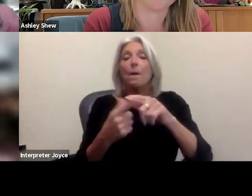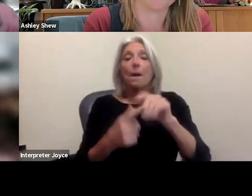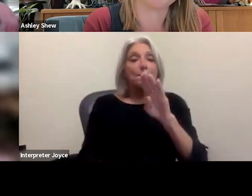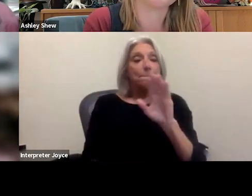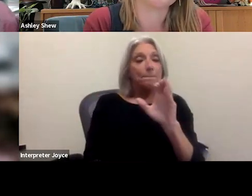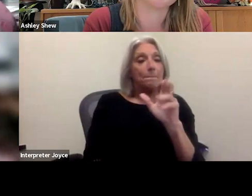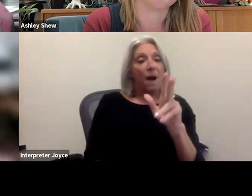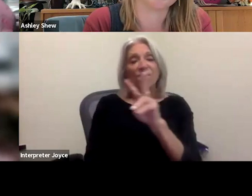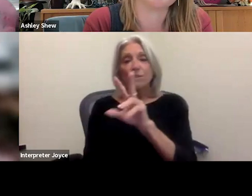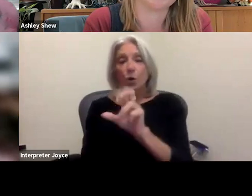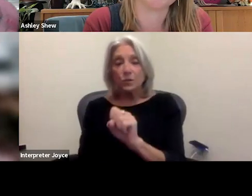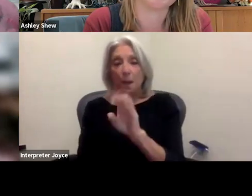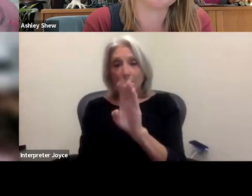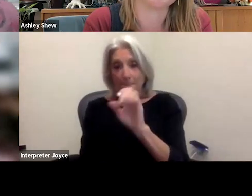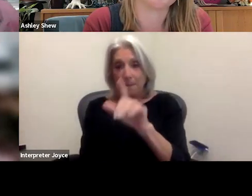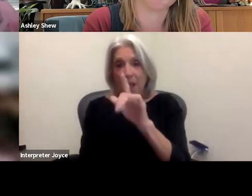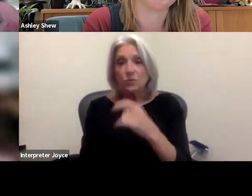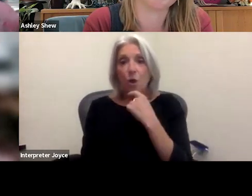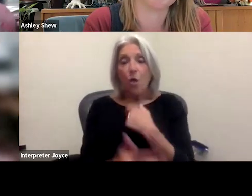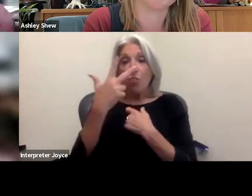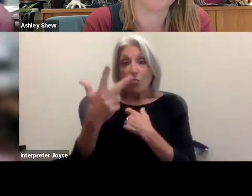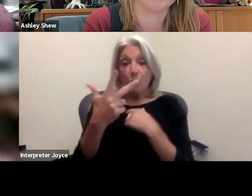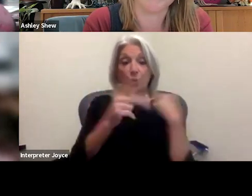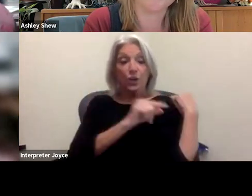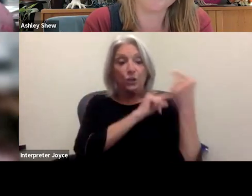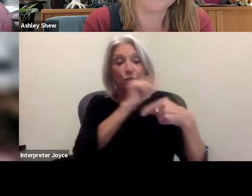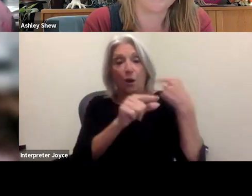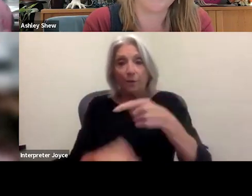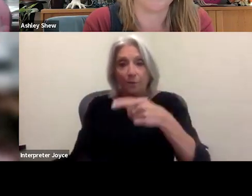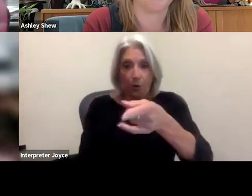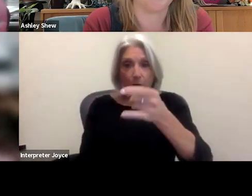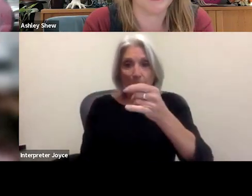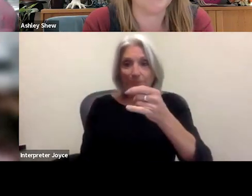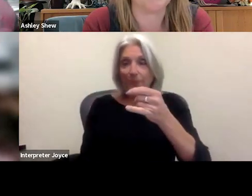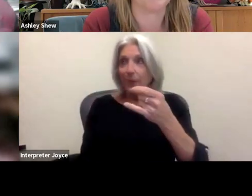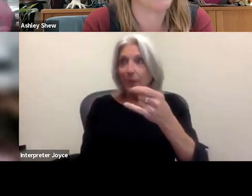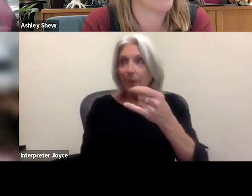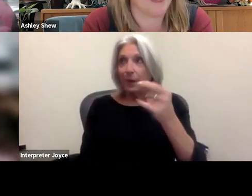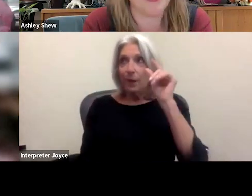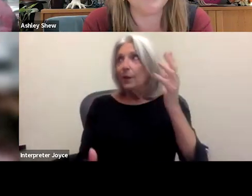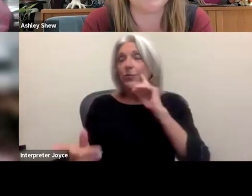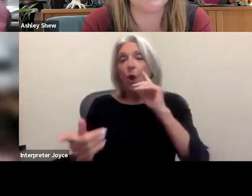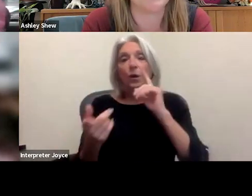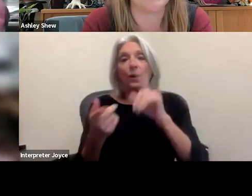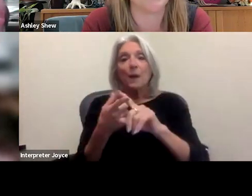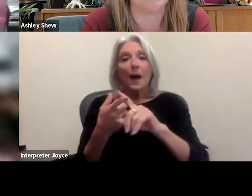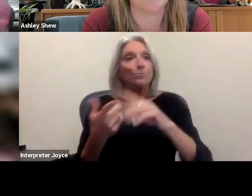the quote, "Three generations of imbeciles are enough." This has to do with the IQ testing here.